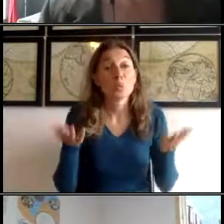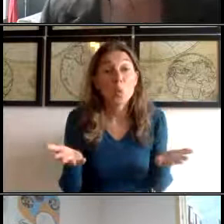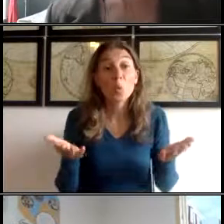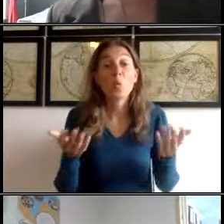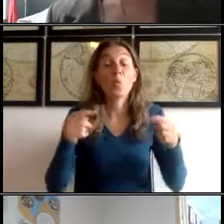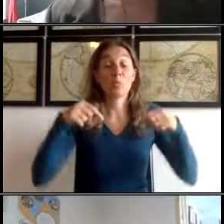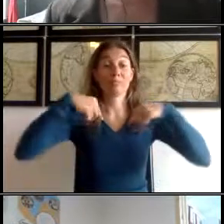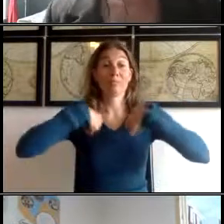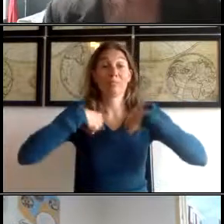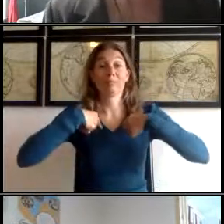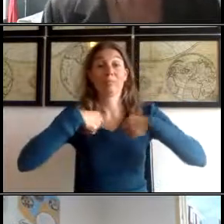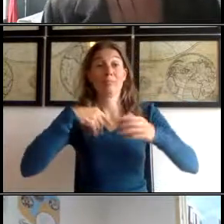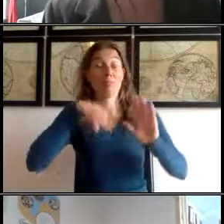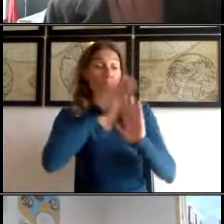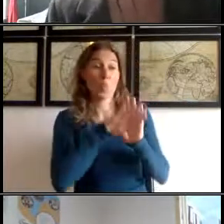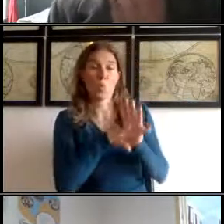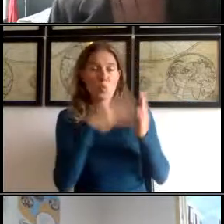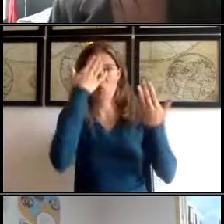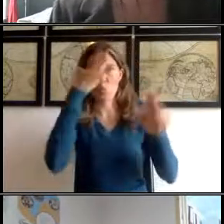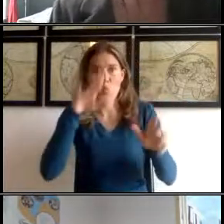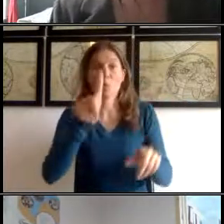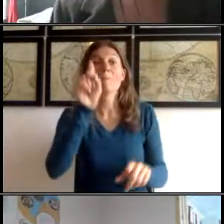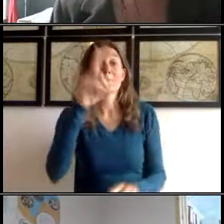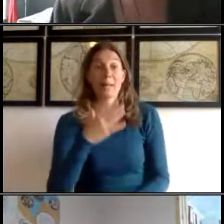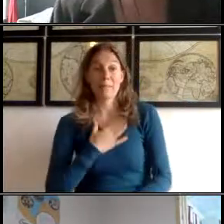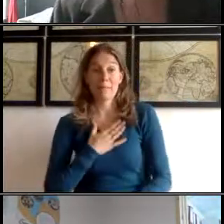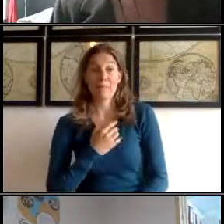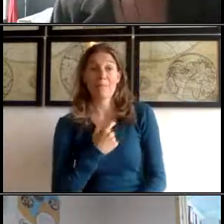My personal travel everywhere was cancelled